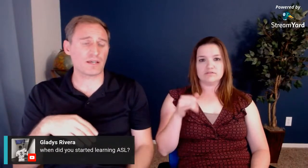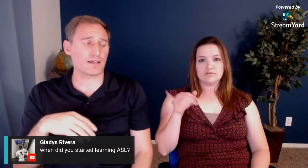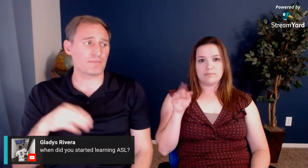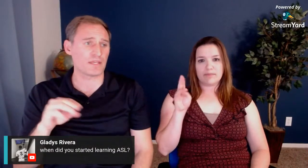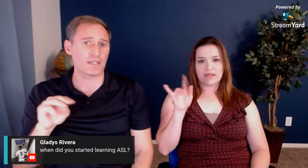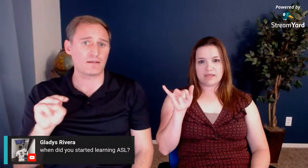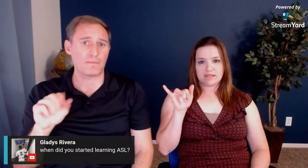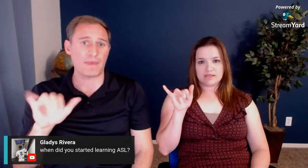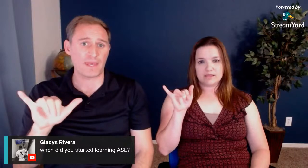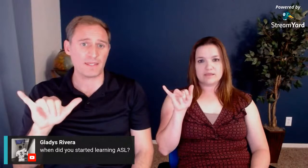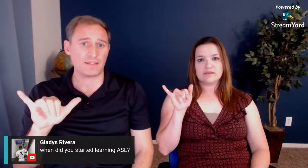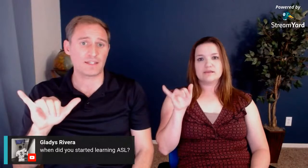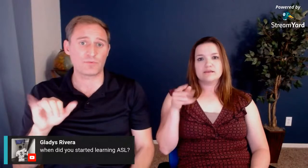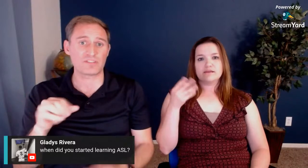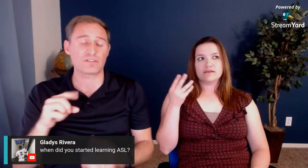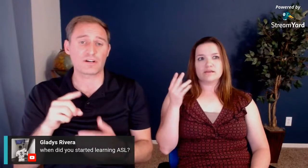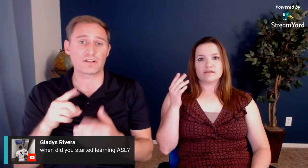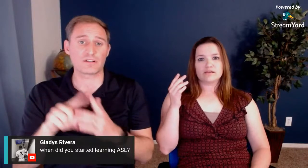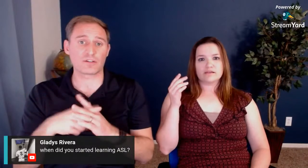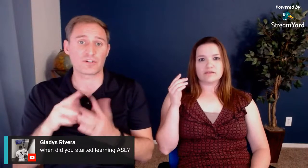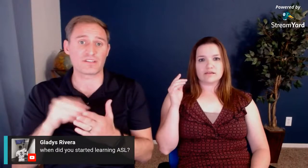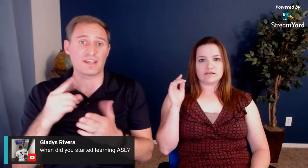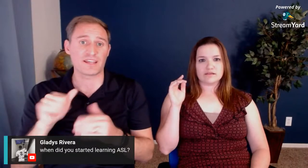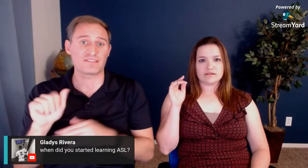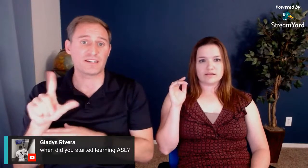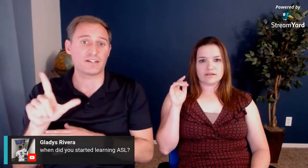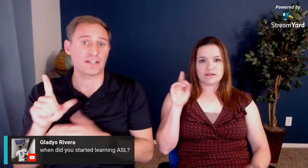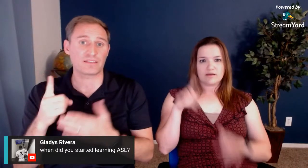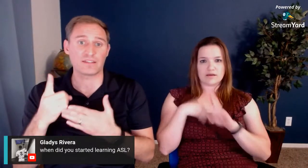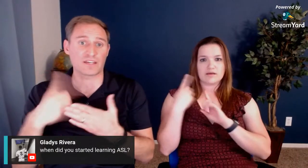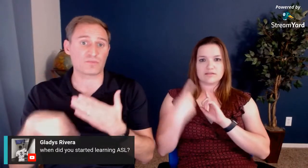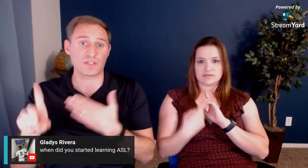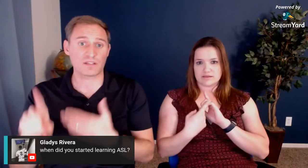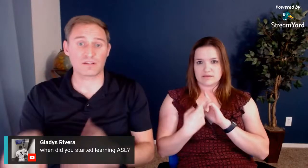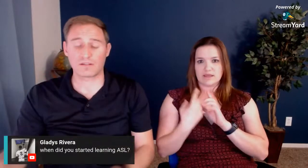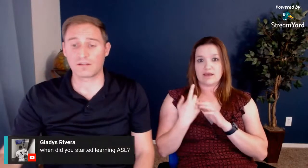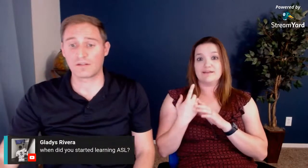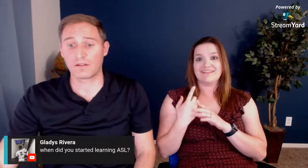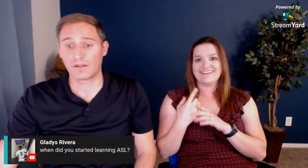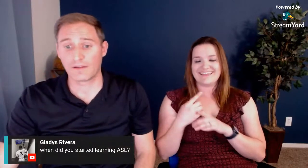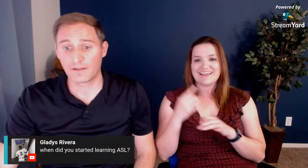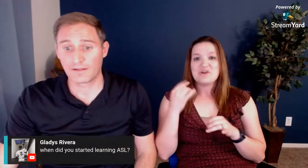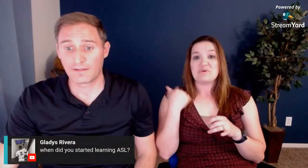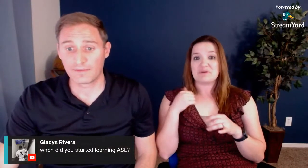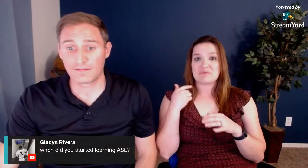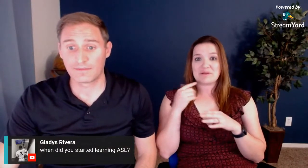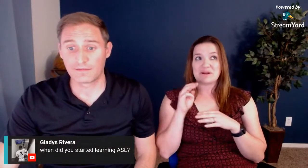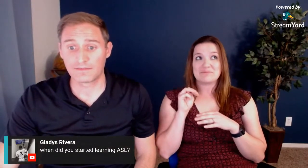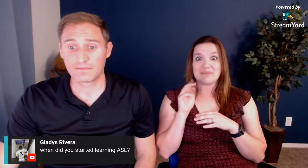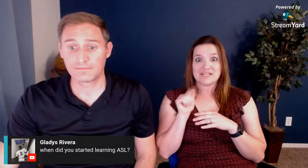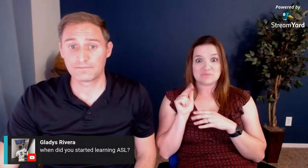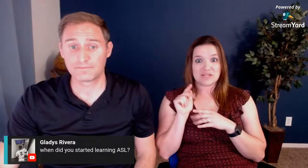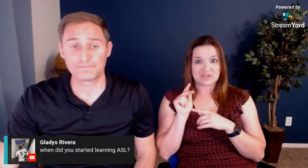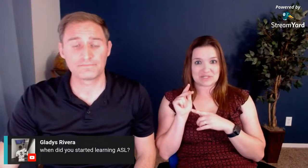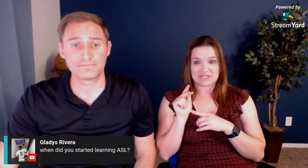um in may and we started learning asl like the next week yeah like we were married may 23rd